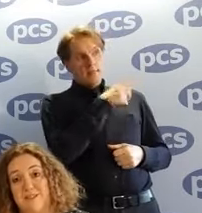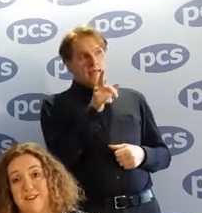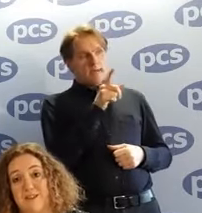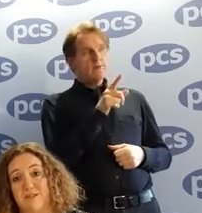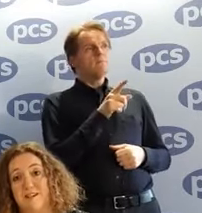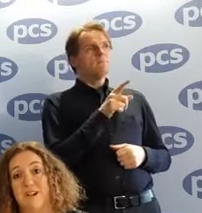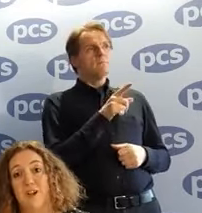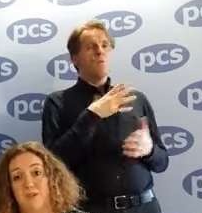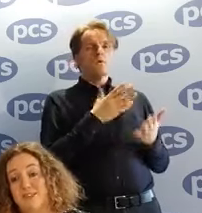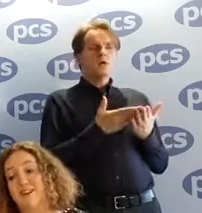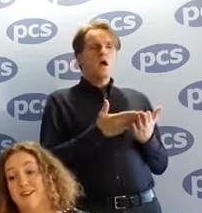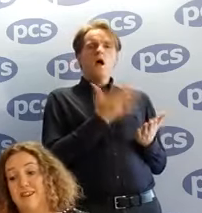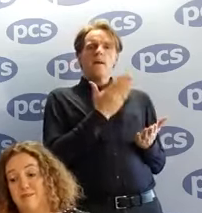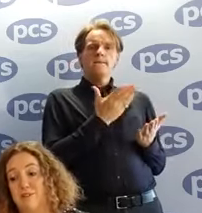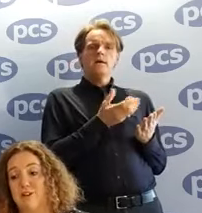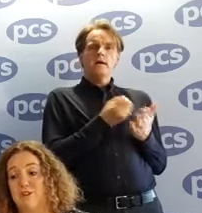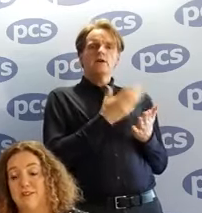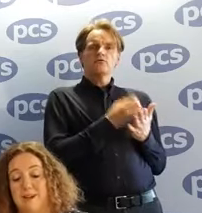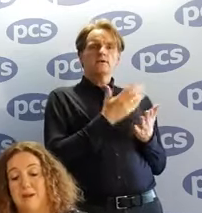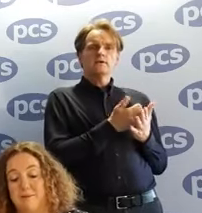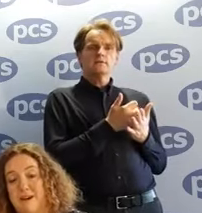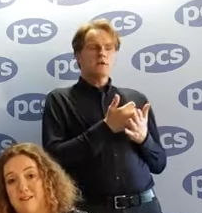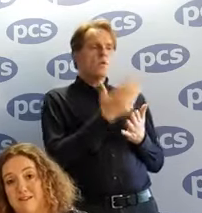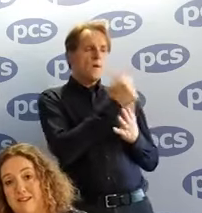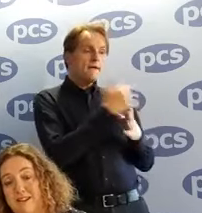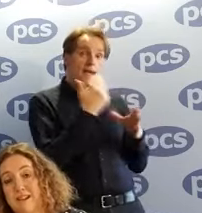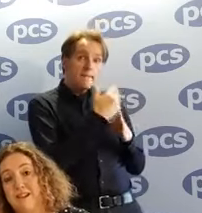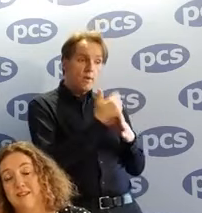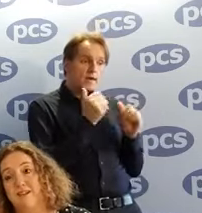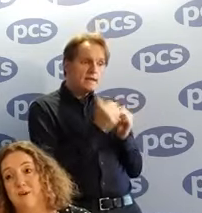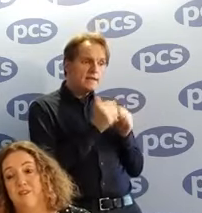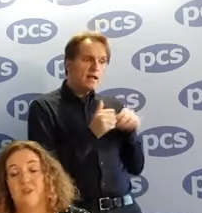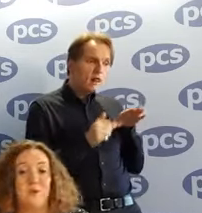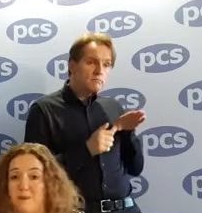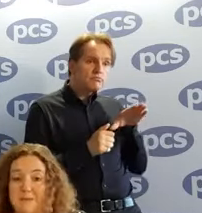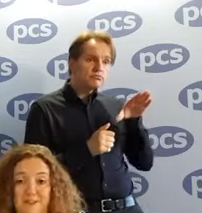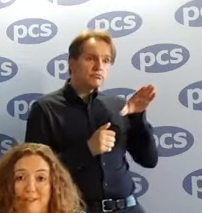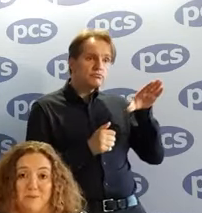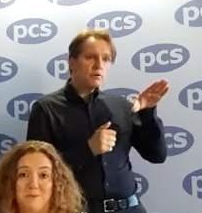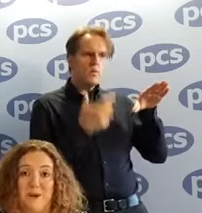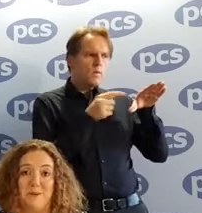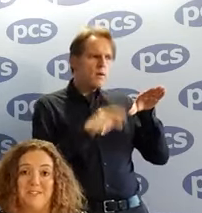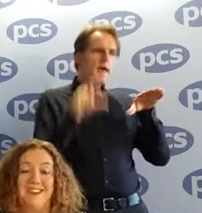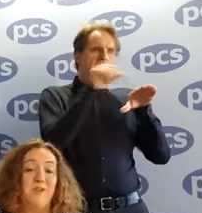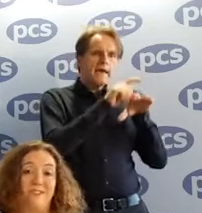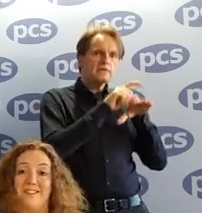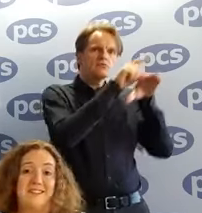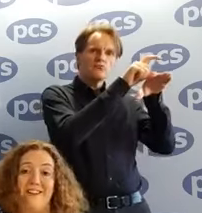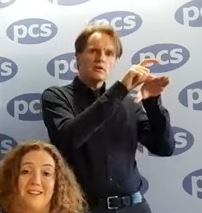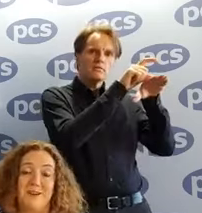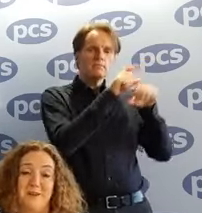of living increase alongside that progression and that pay parity so if you talk to members in other government departments they're not suddenly telling